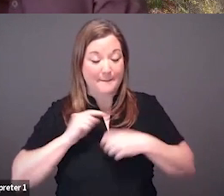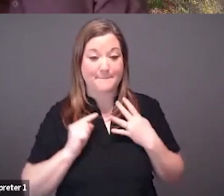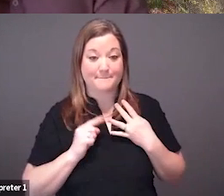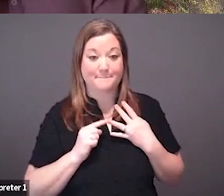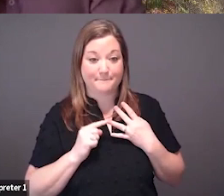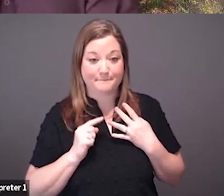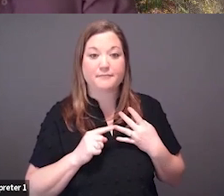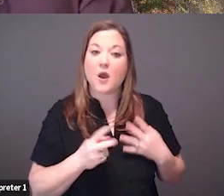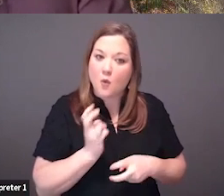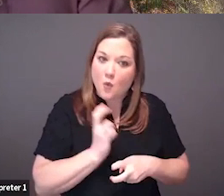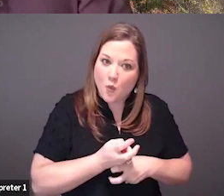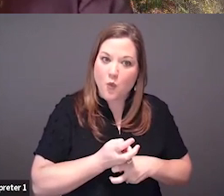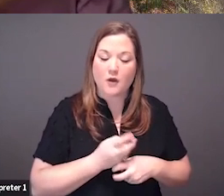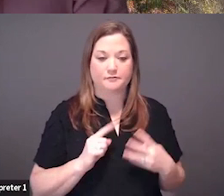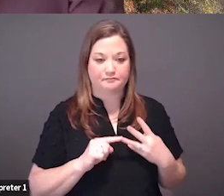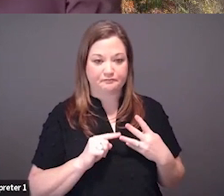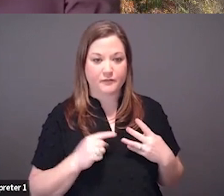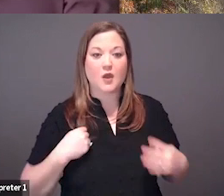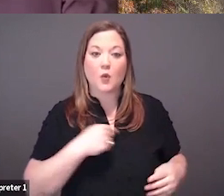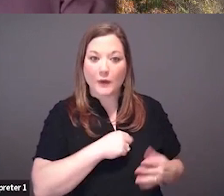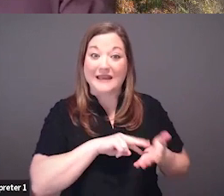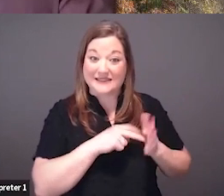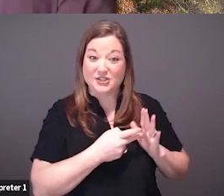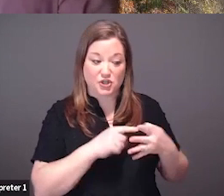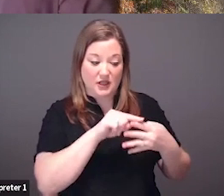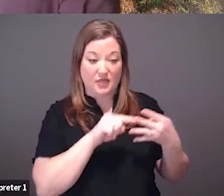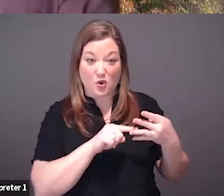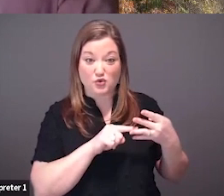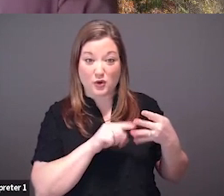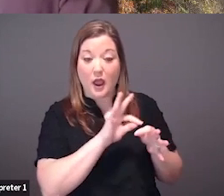We intentionally put those off until near